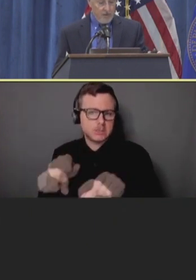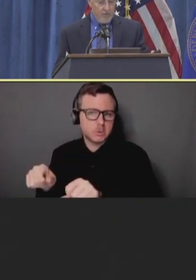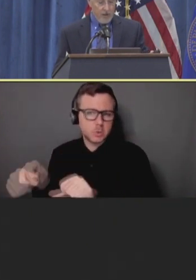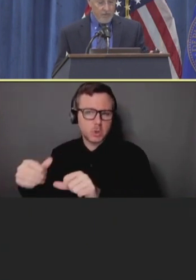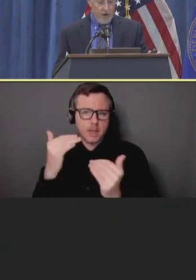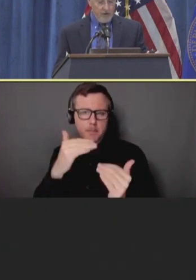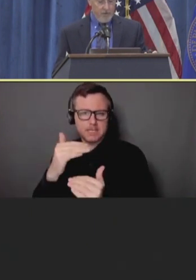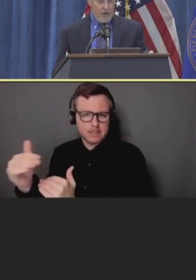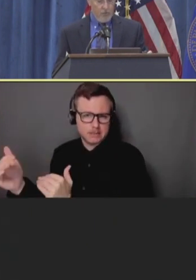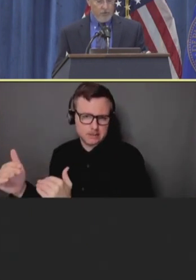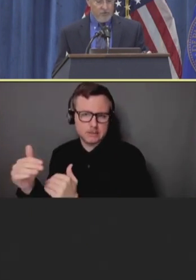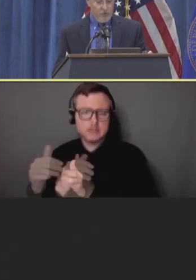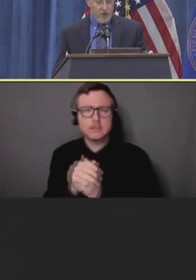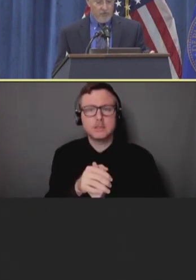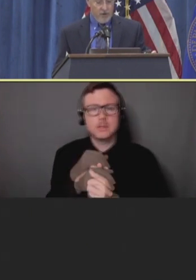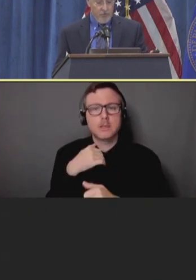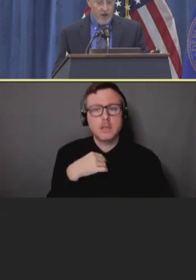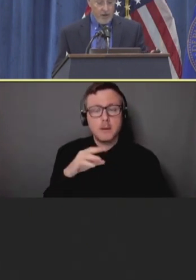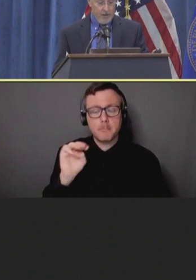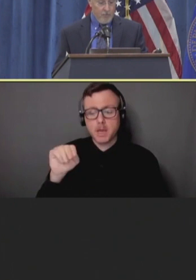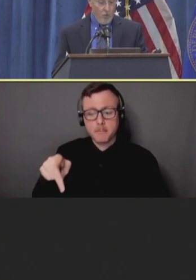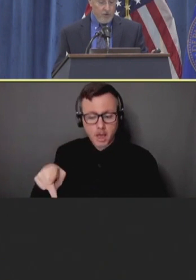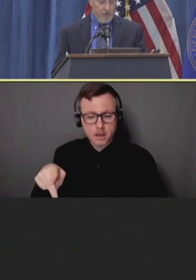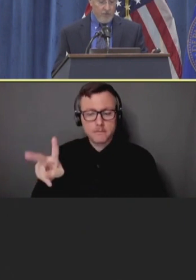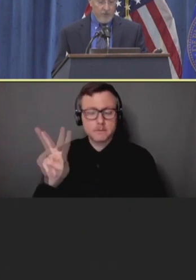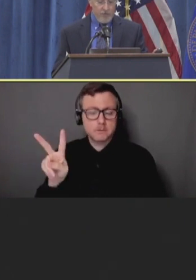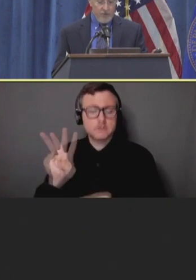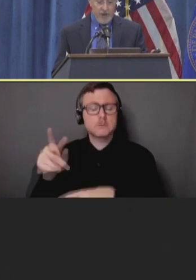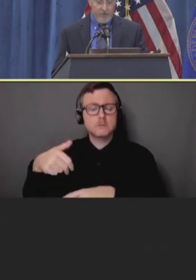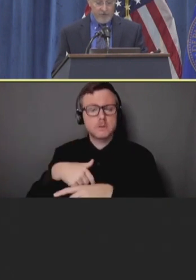The monkeypox panel was instructive in providing important overview for the efforts of New